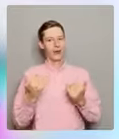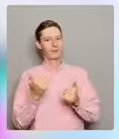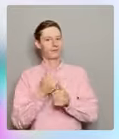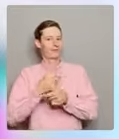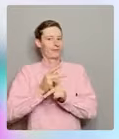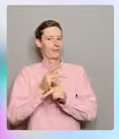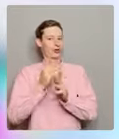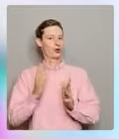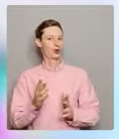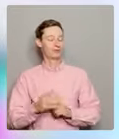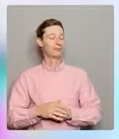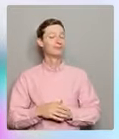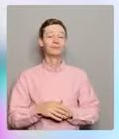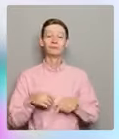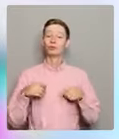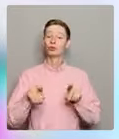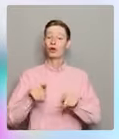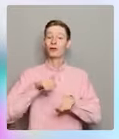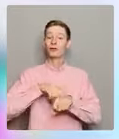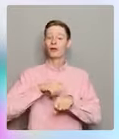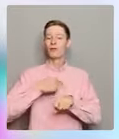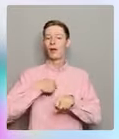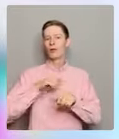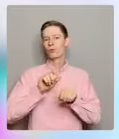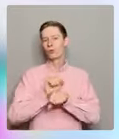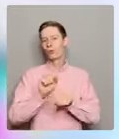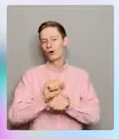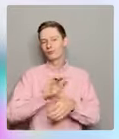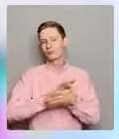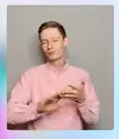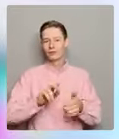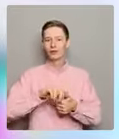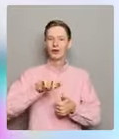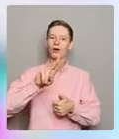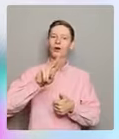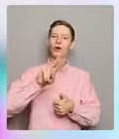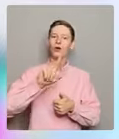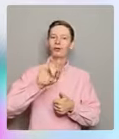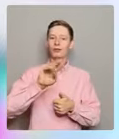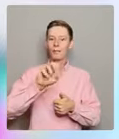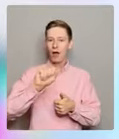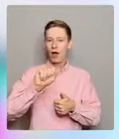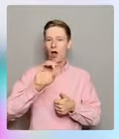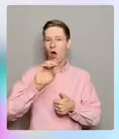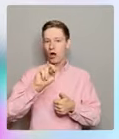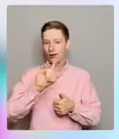First as a designer and now as a producer. And during that time I've worked on games like Ultima Online, the Metroid Prime series,